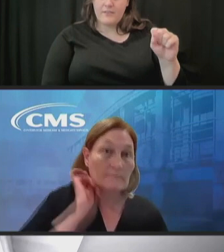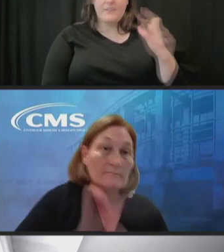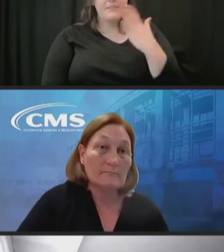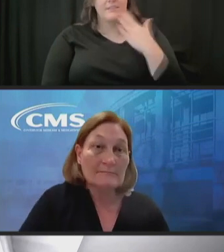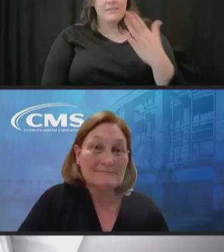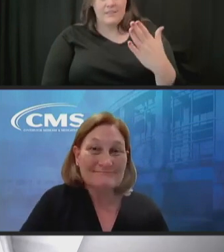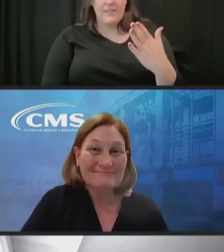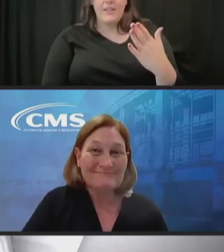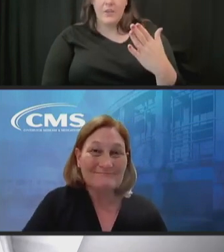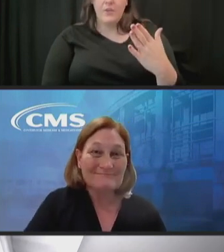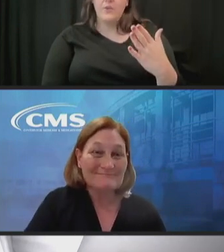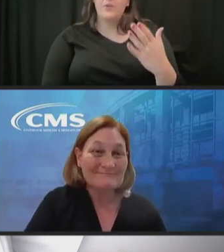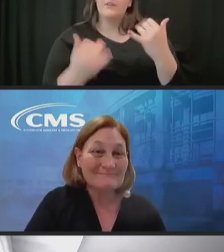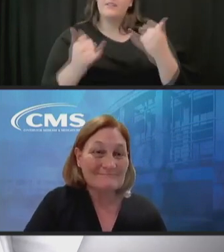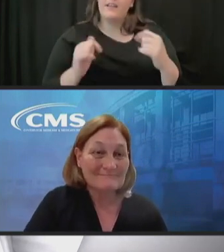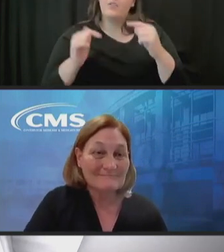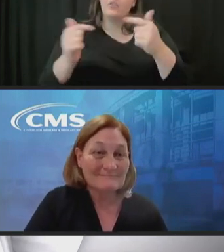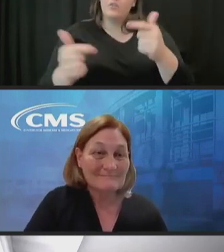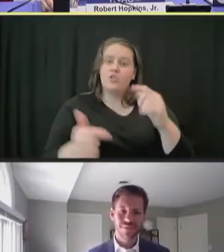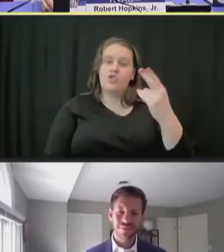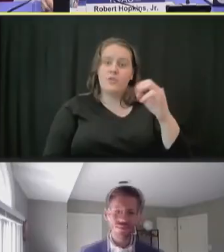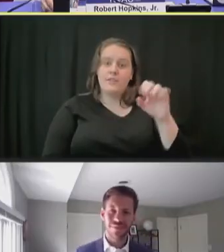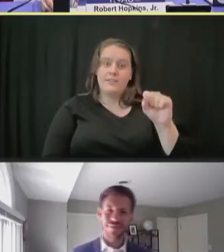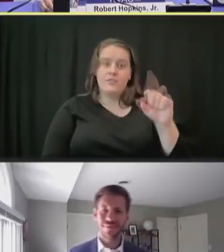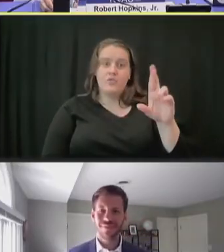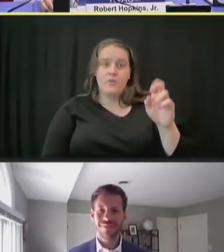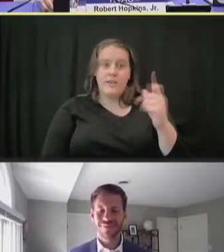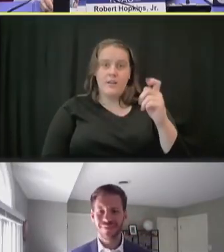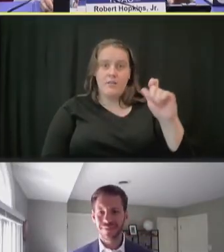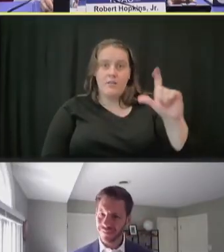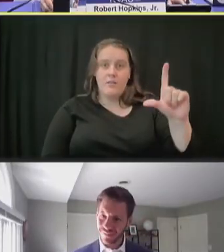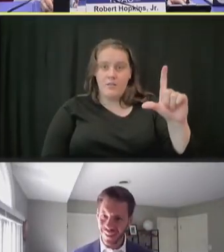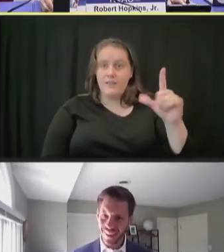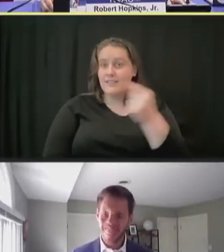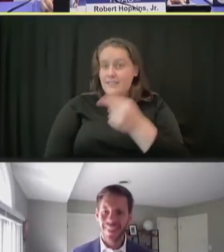America's Health Insurance Plans. And Chris is also a member of our committee. Chris.